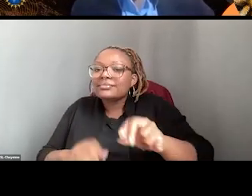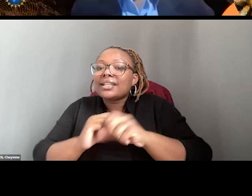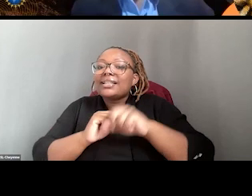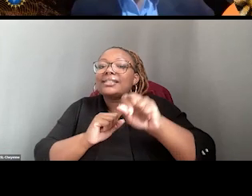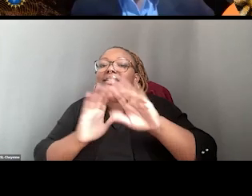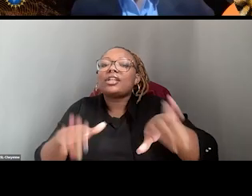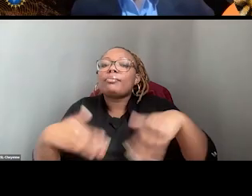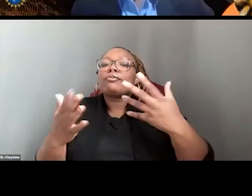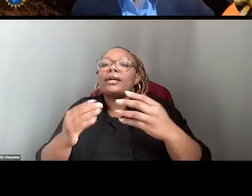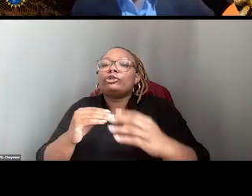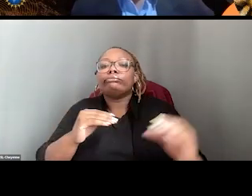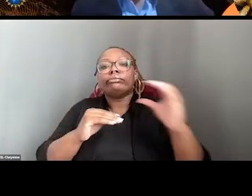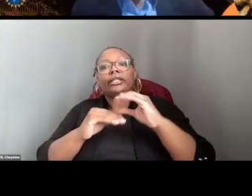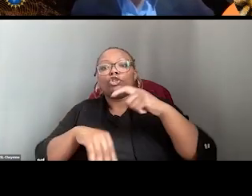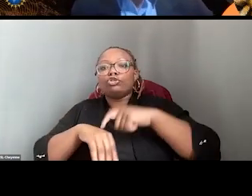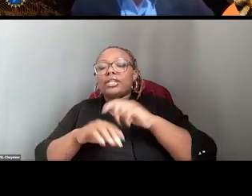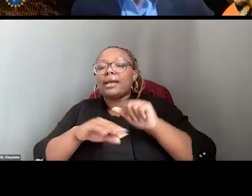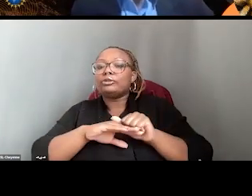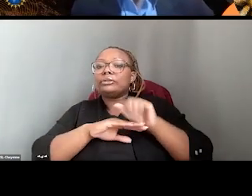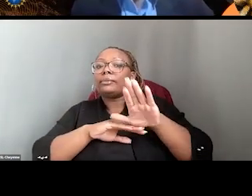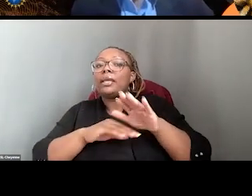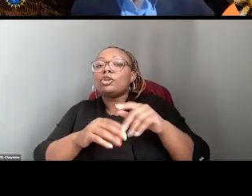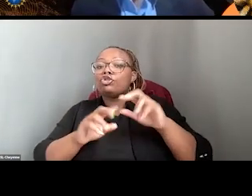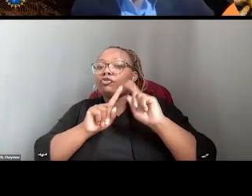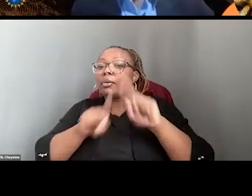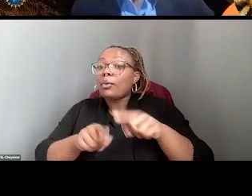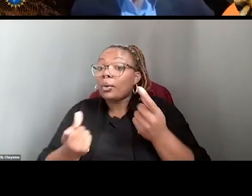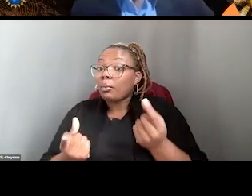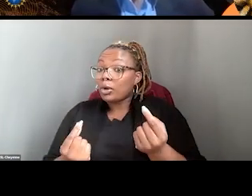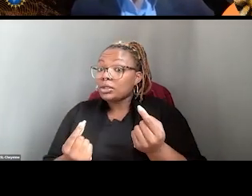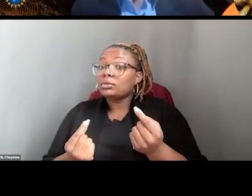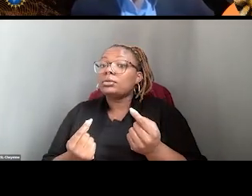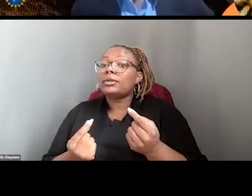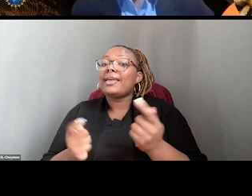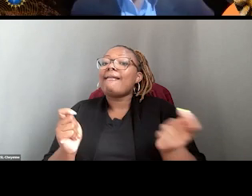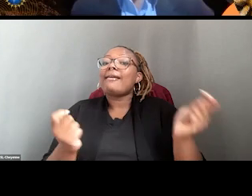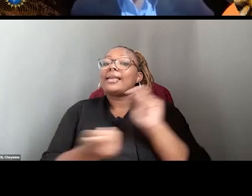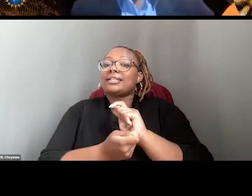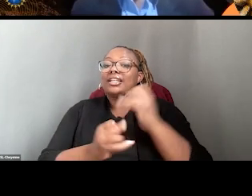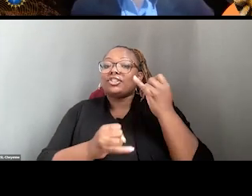In fact, what it actually does is it changes that final project report. It becomes an annual report.